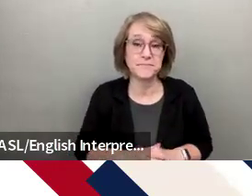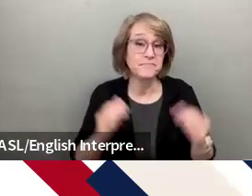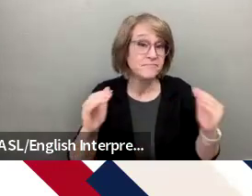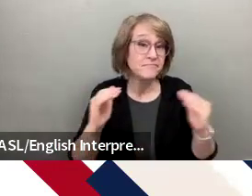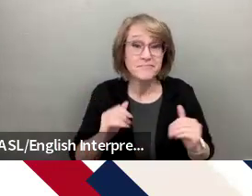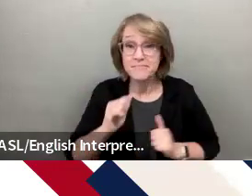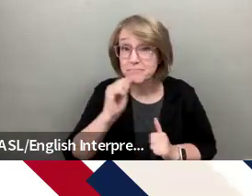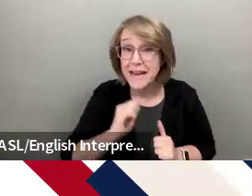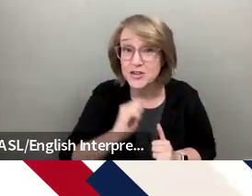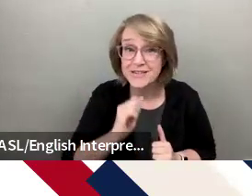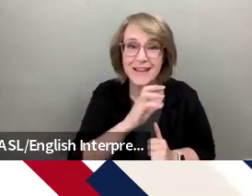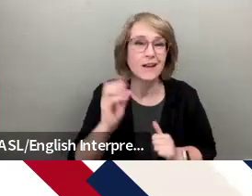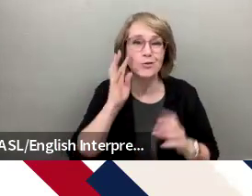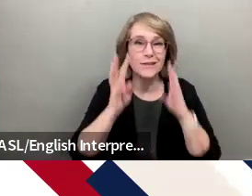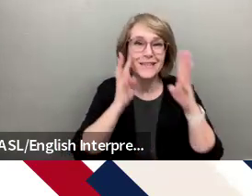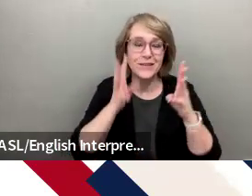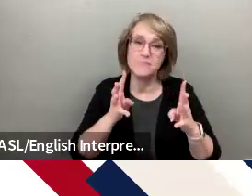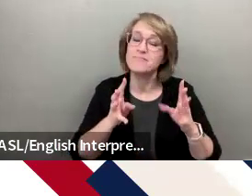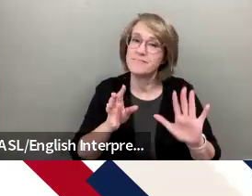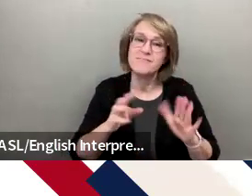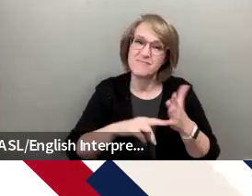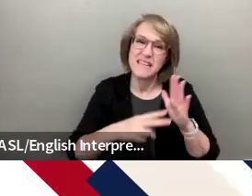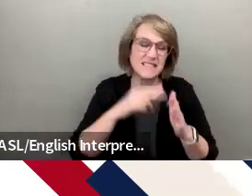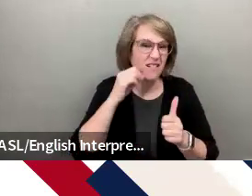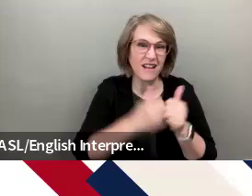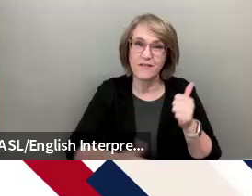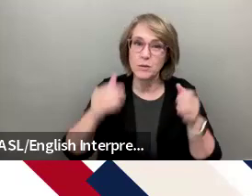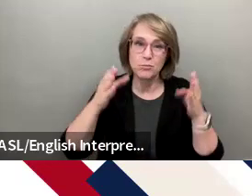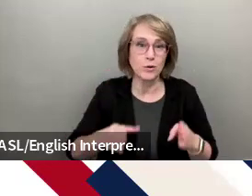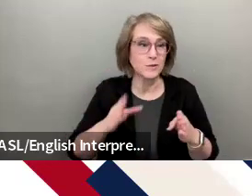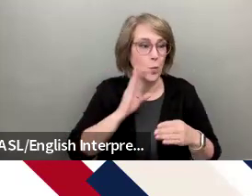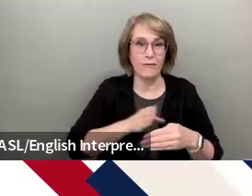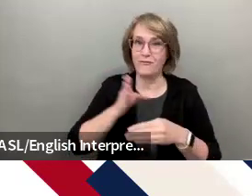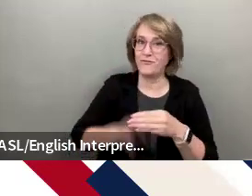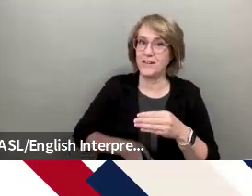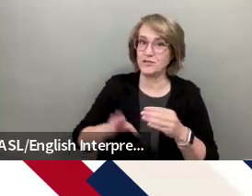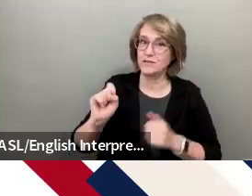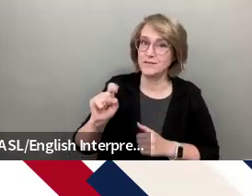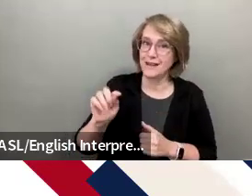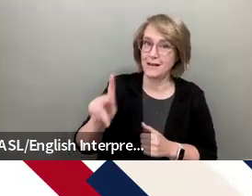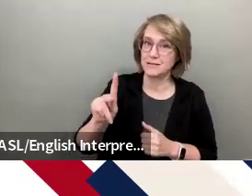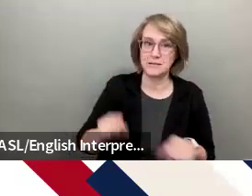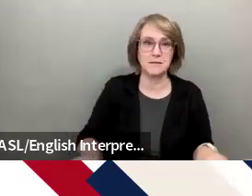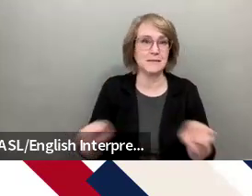COMPLETES A TASK THE SAME WAY. WE NEED TO GIVE ROOM FOR A STUDENT TO HAVE THE CHANCE TO RESPOND